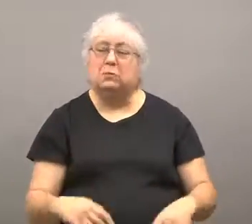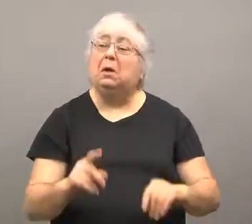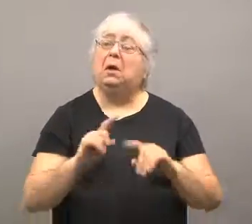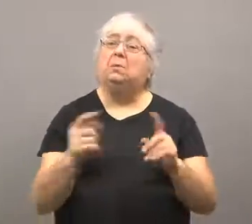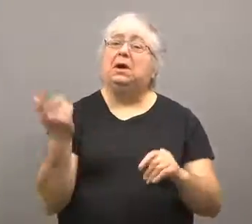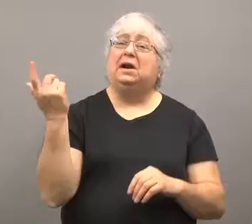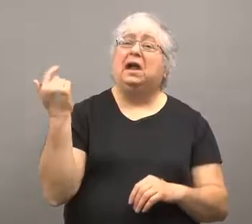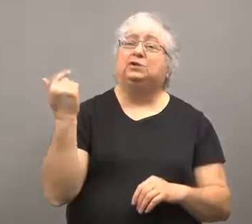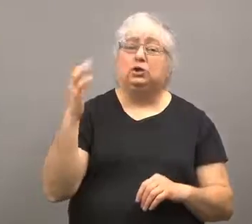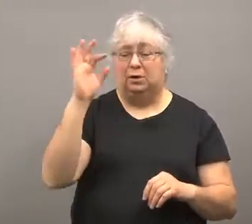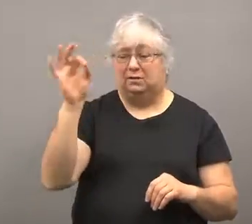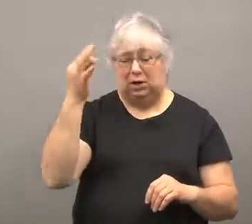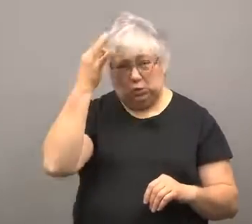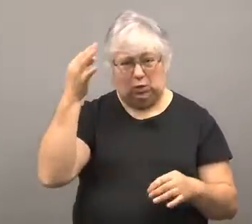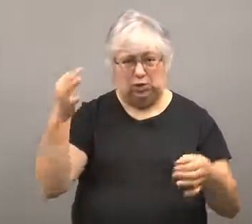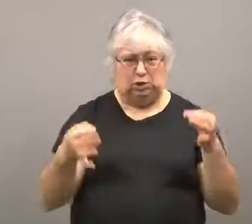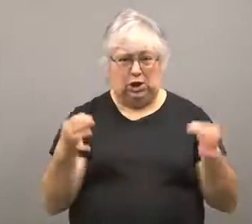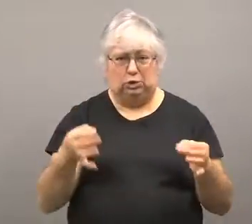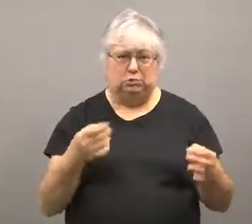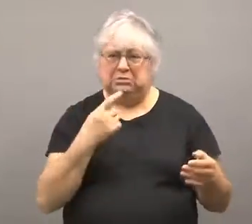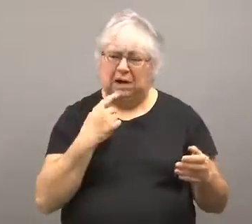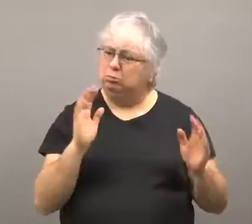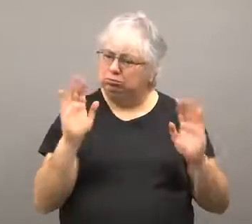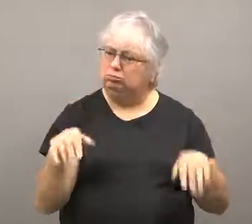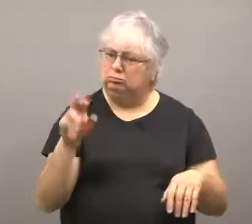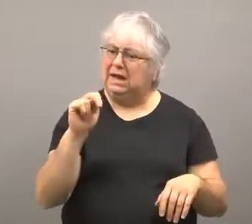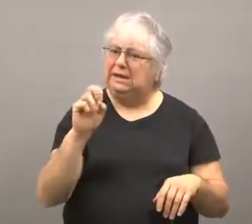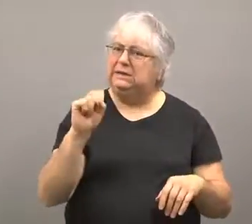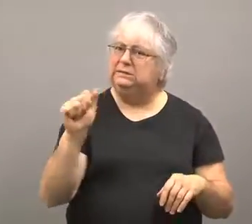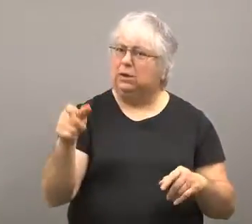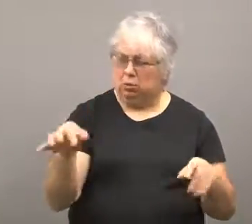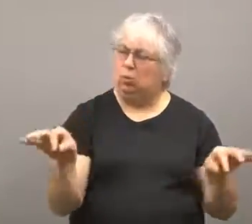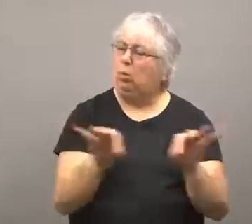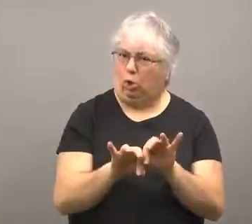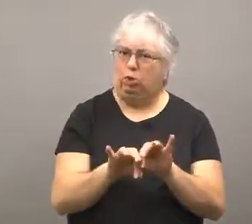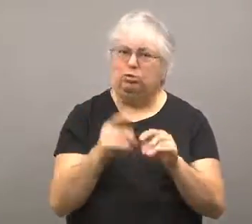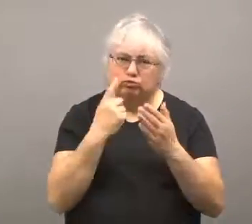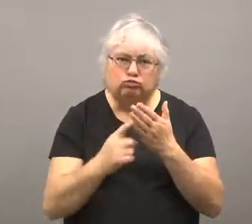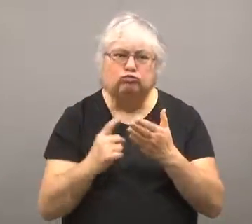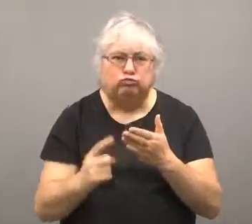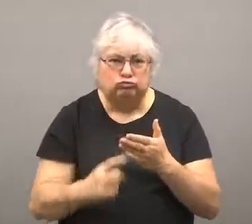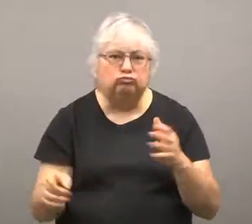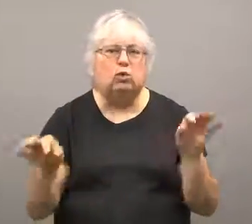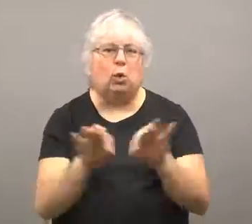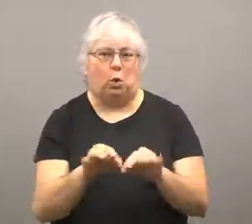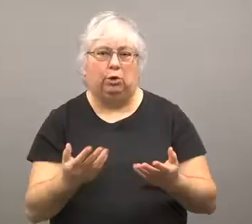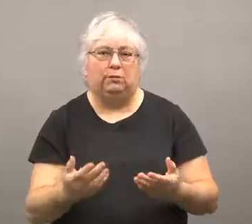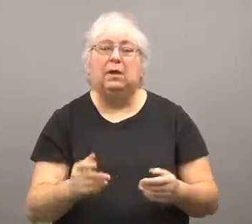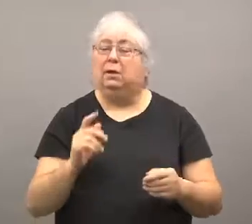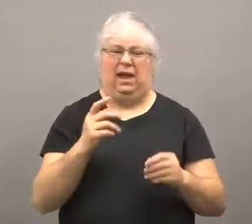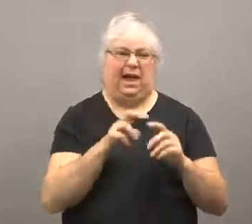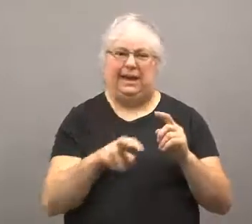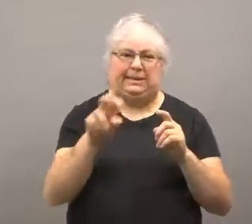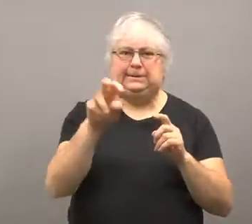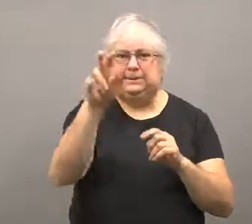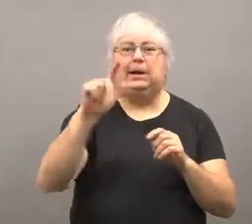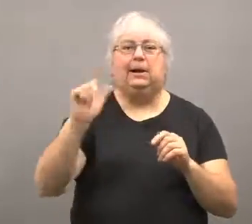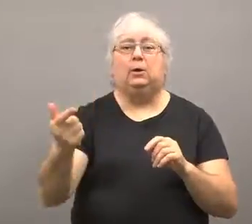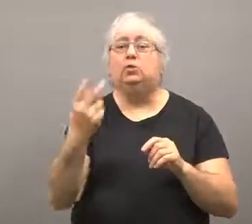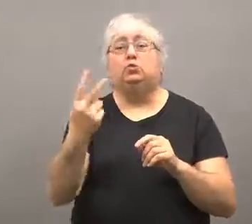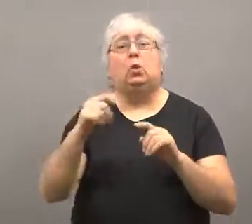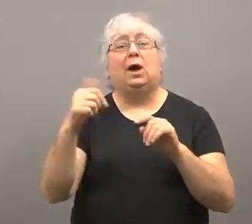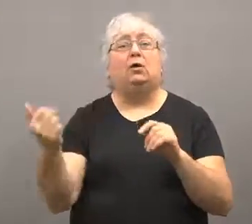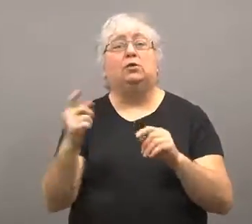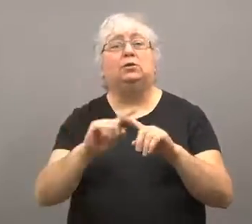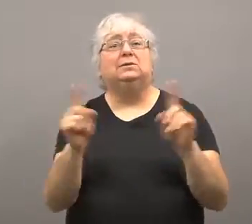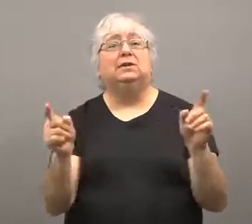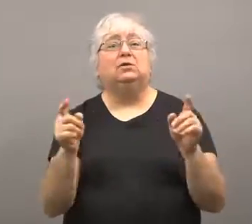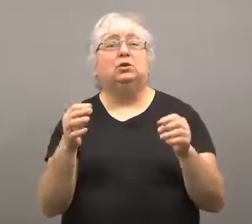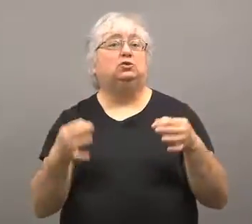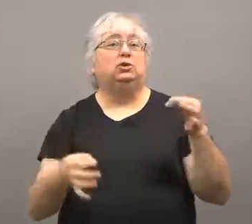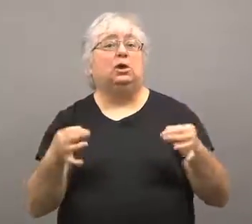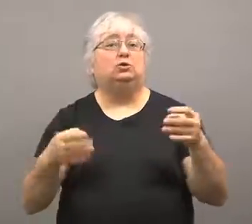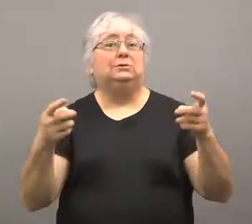However, a federal judge decided last year that the program was valuable.